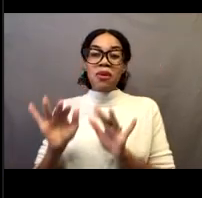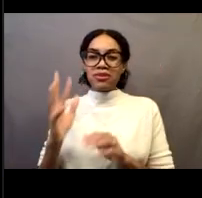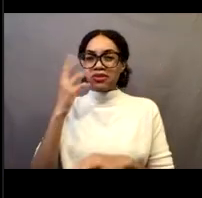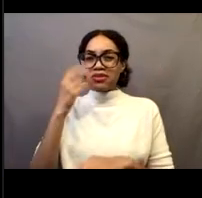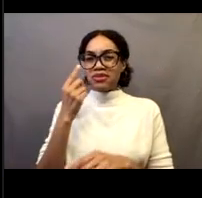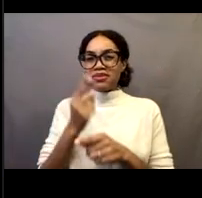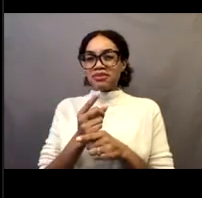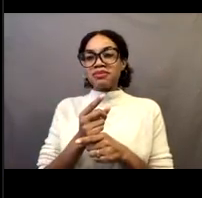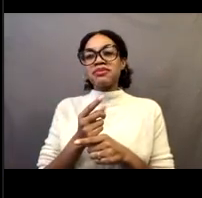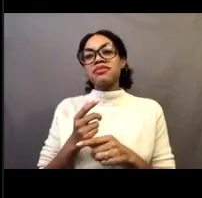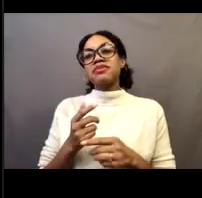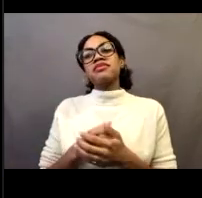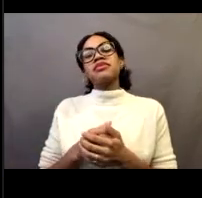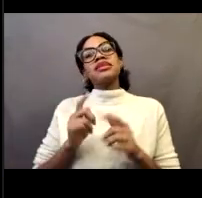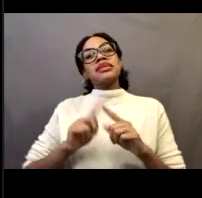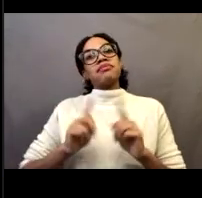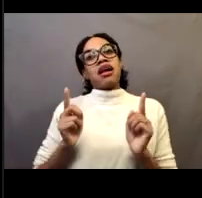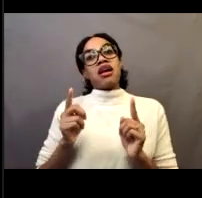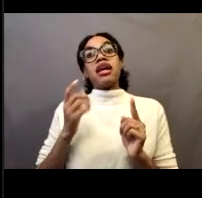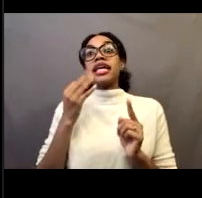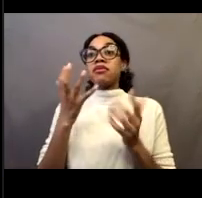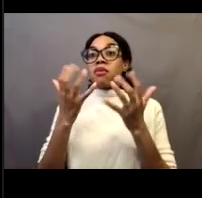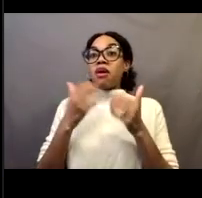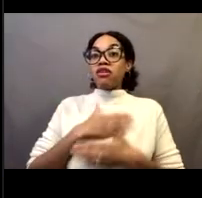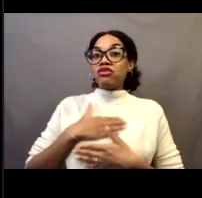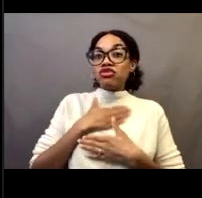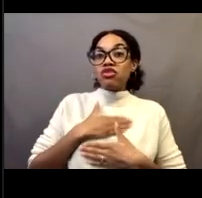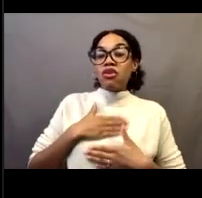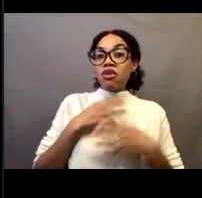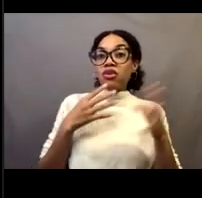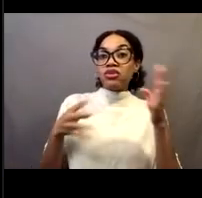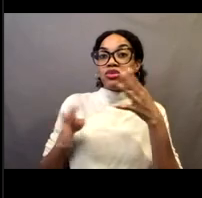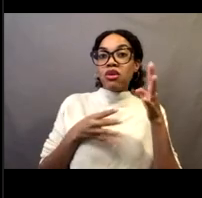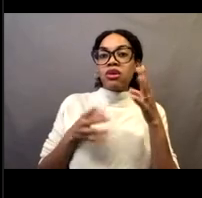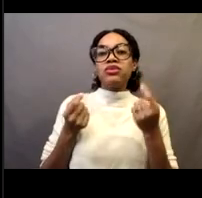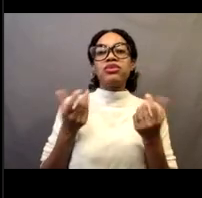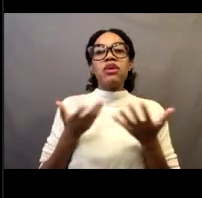Like in order to enjoy those types of events we have to be prepared.